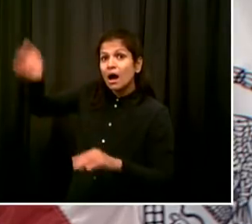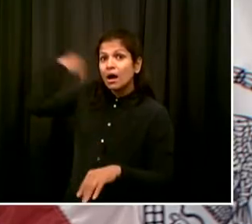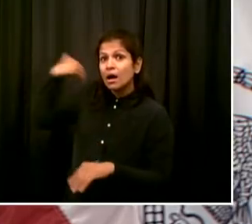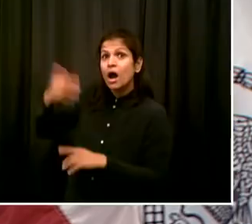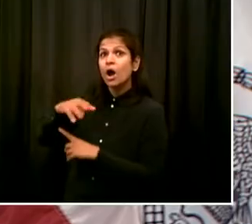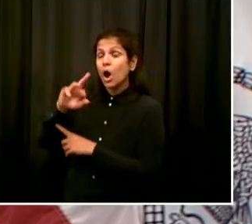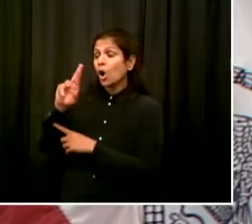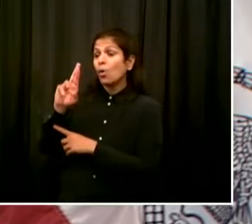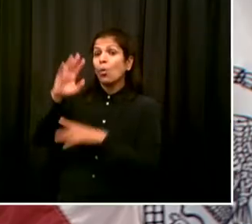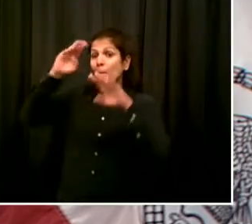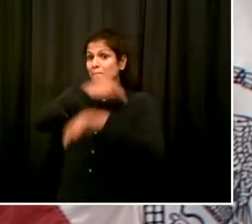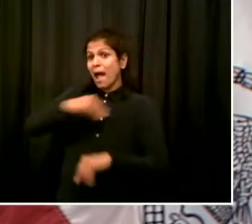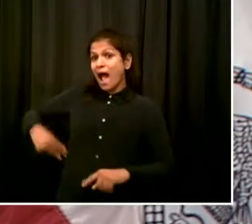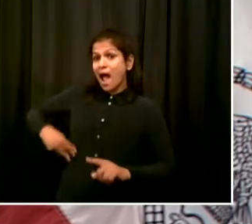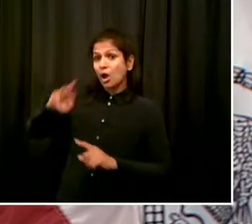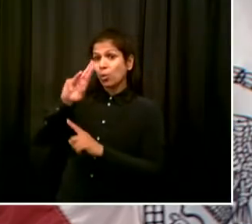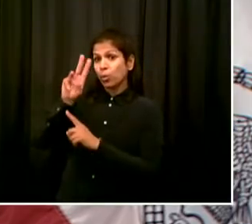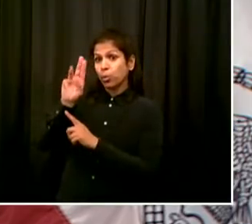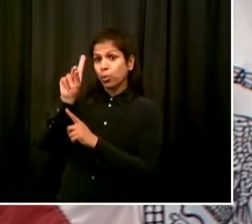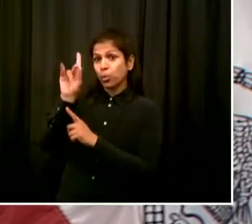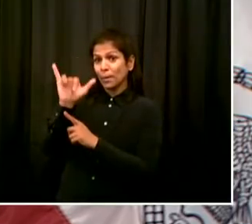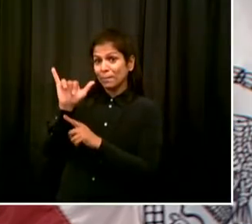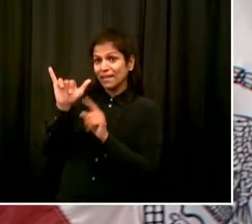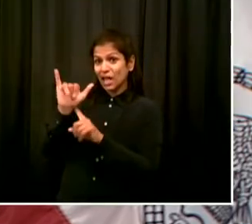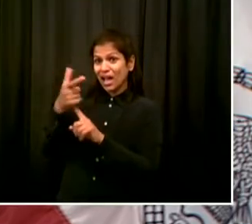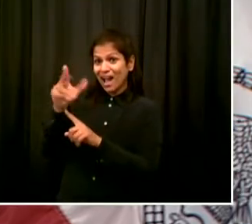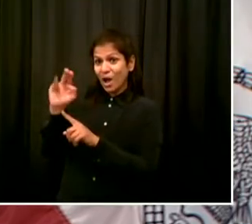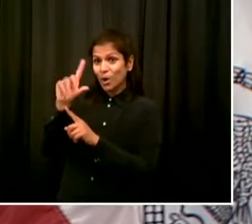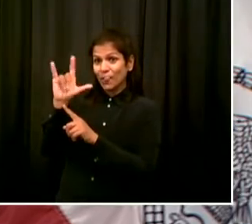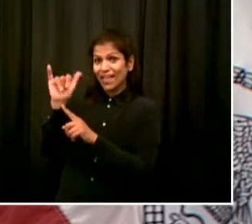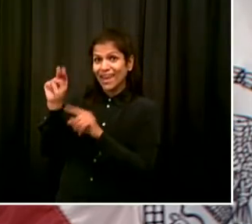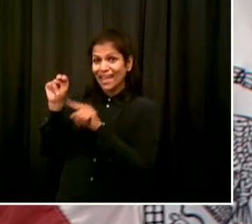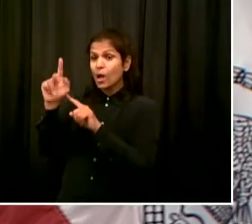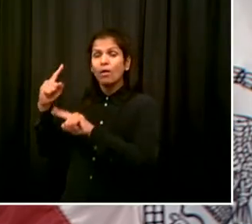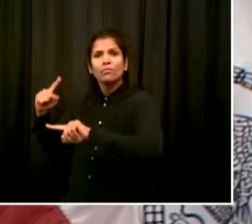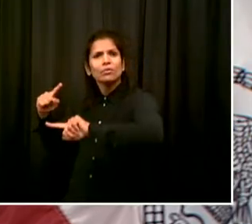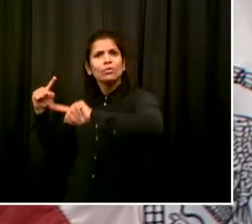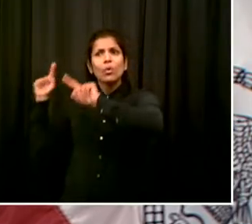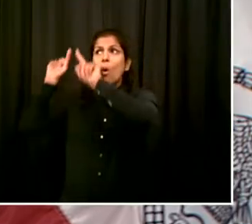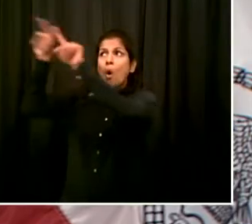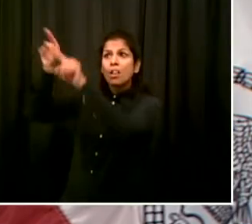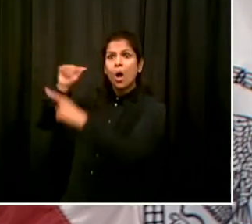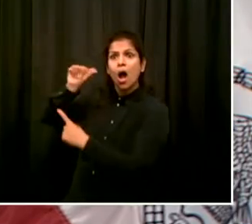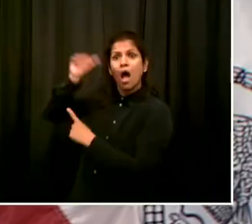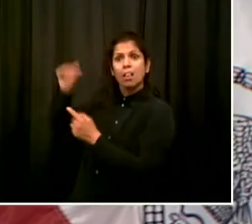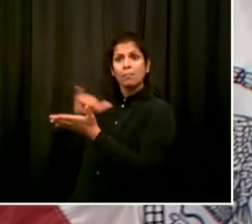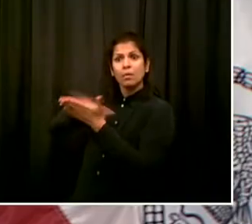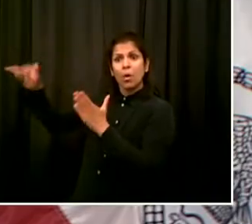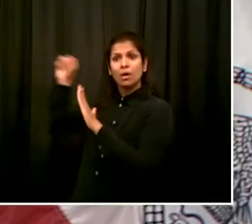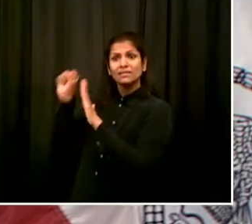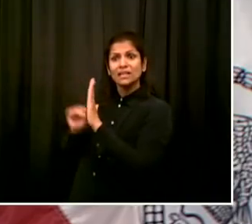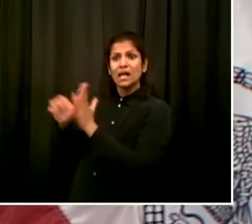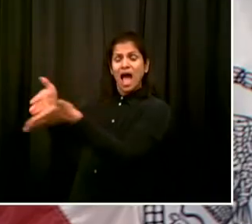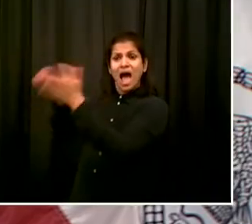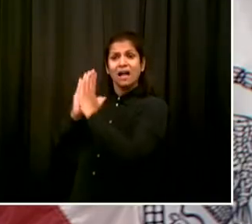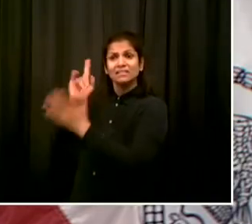SENATE TO ALLOW $2.BI5 LOLIN IN BORROWING FOR NEW YORK CITY TO SEE ITSELF OUT